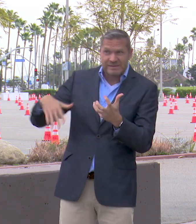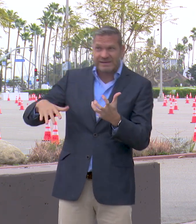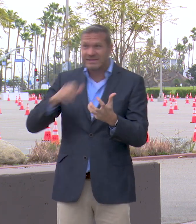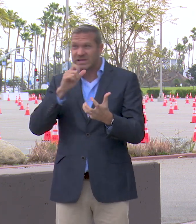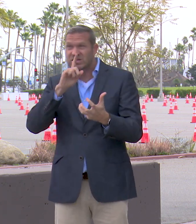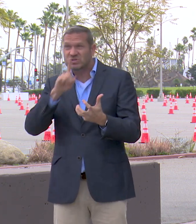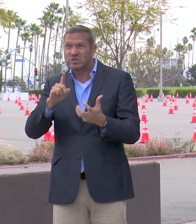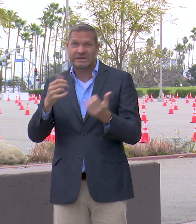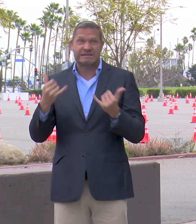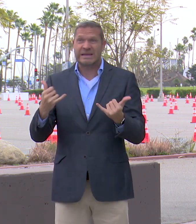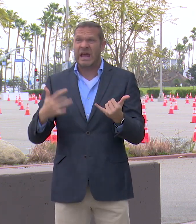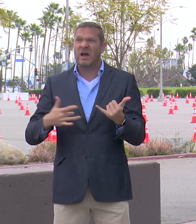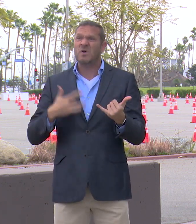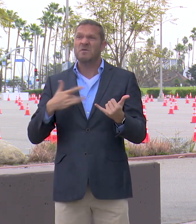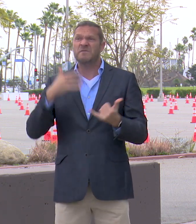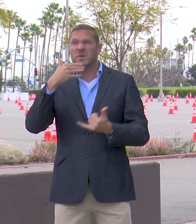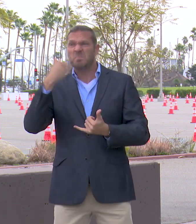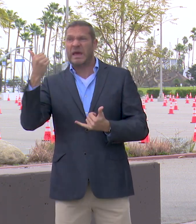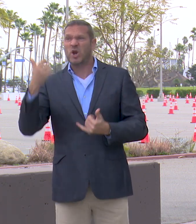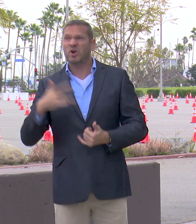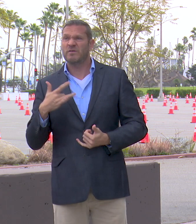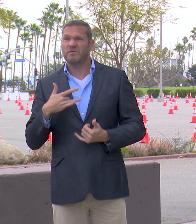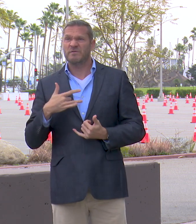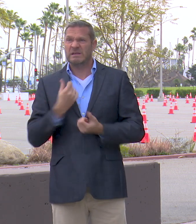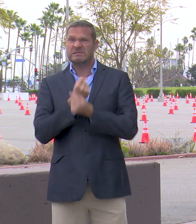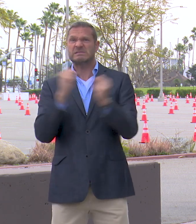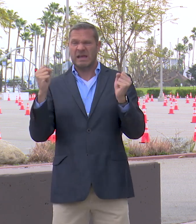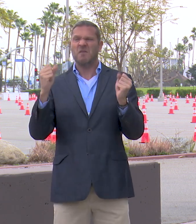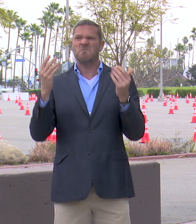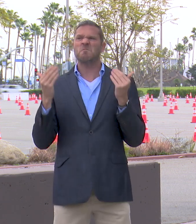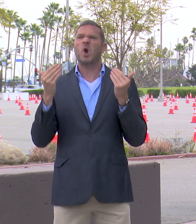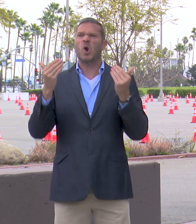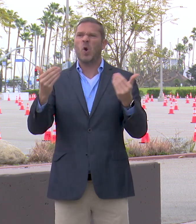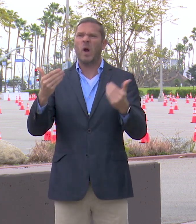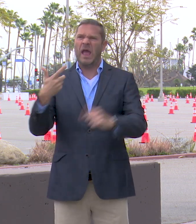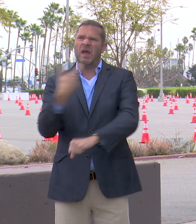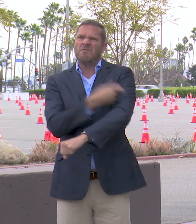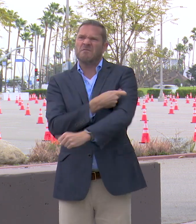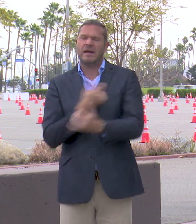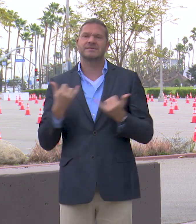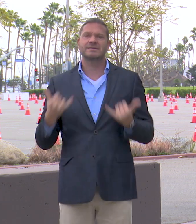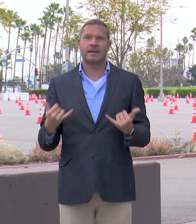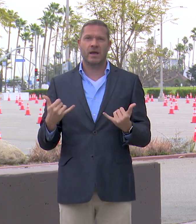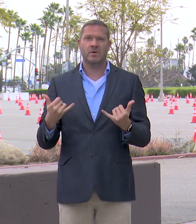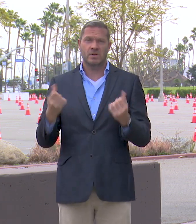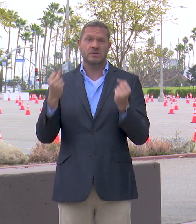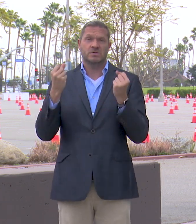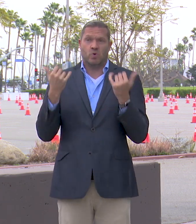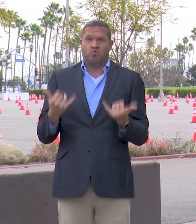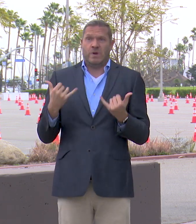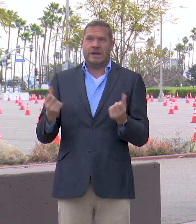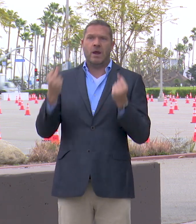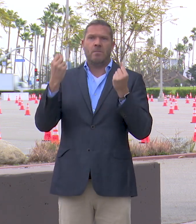It's safe or I feel better about it so I'd like to get vaccinated now. And so those are also a lot of the health workers we're not seeing are those who are